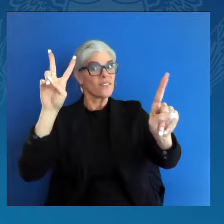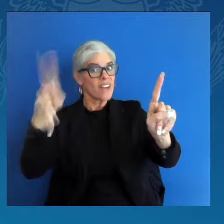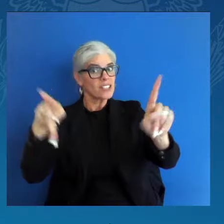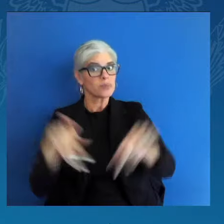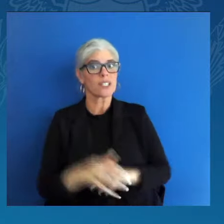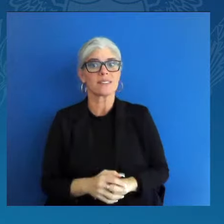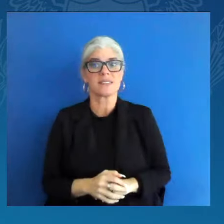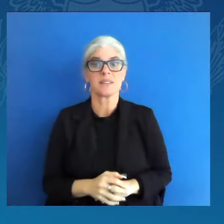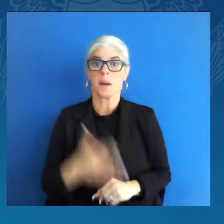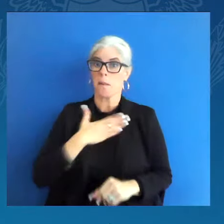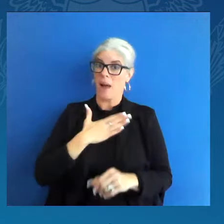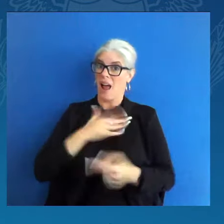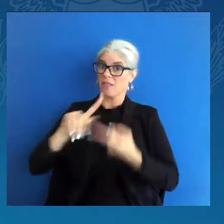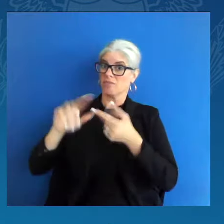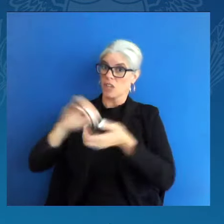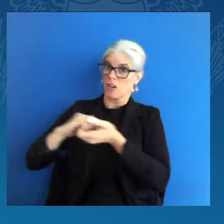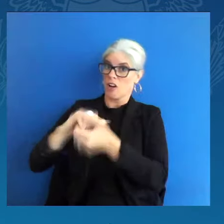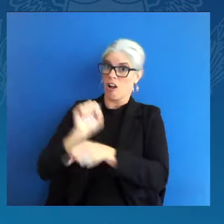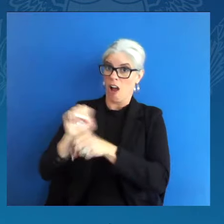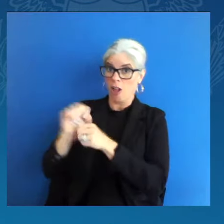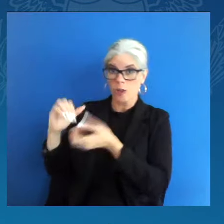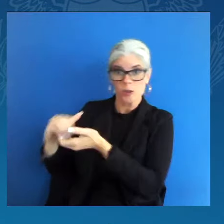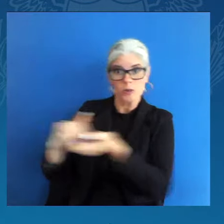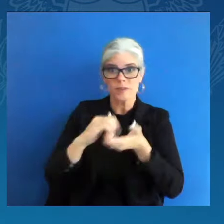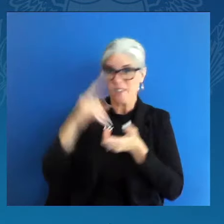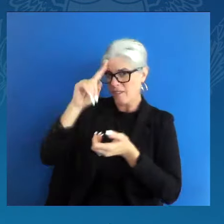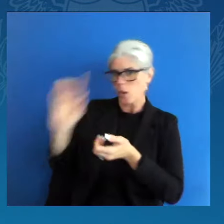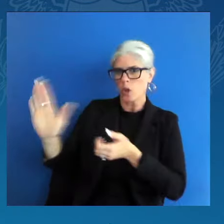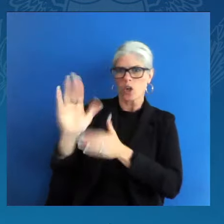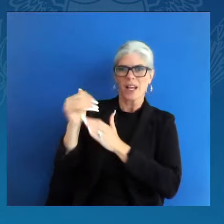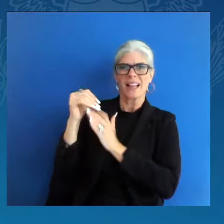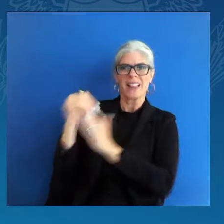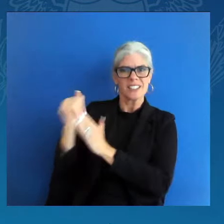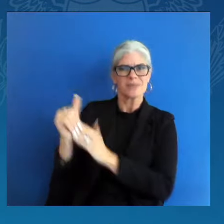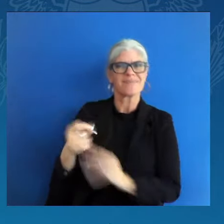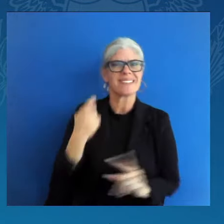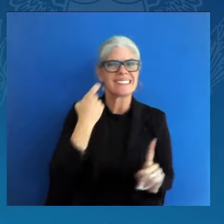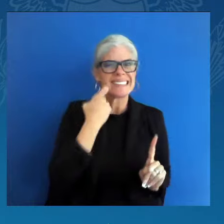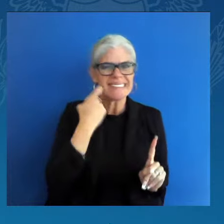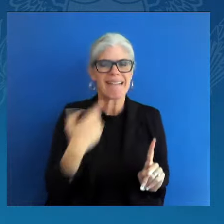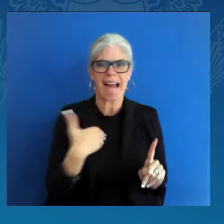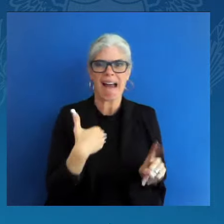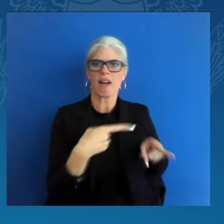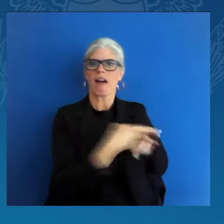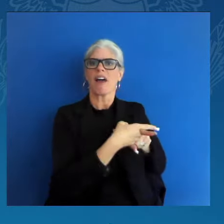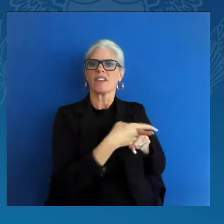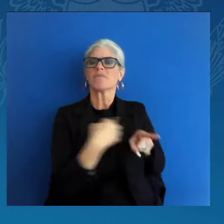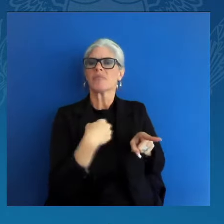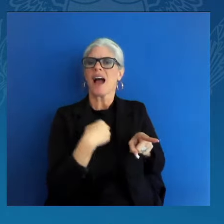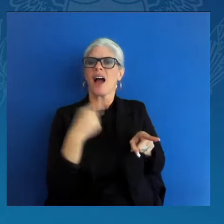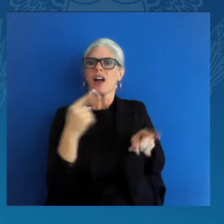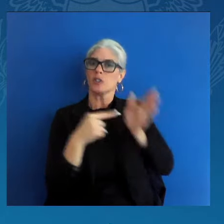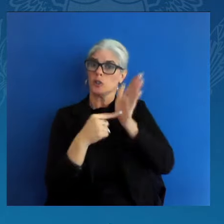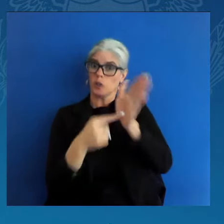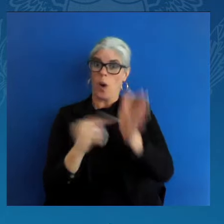in our defense capabilities. And indeed, in my view, space has emerged as our most essential warfighting domain,